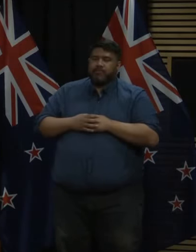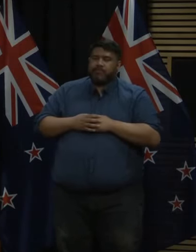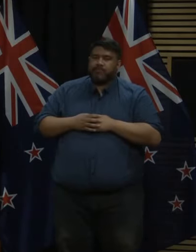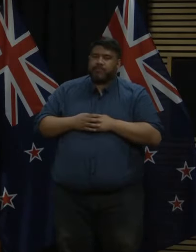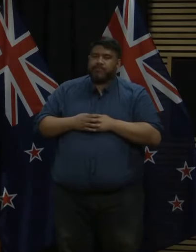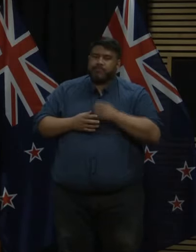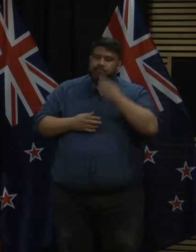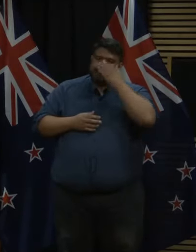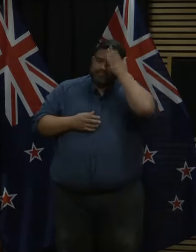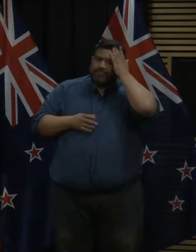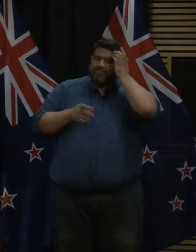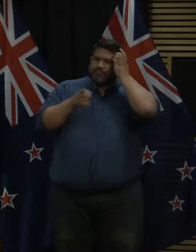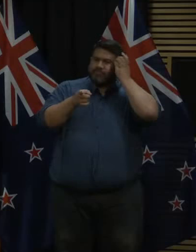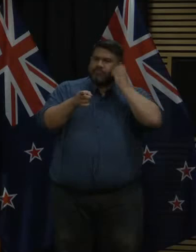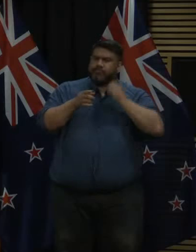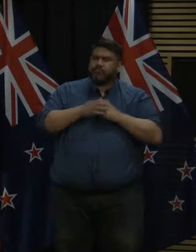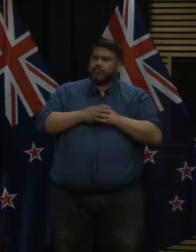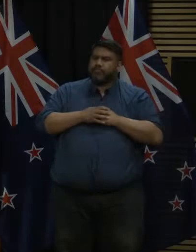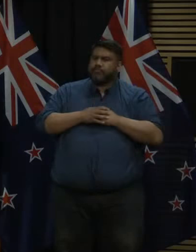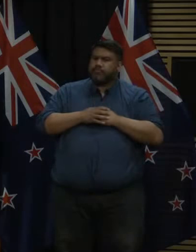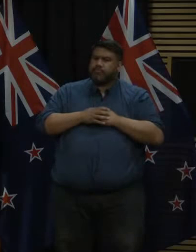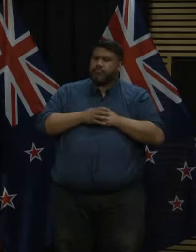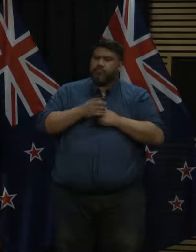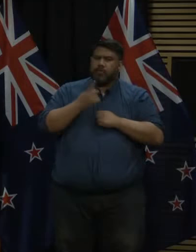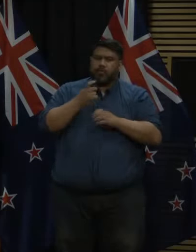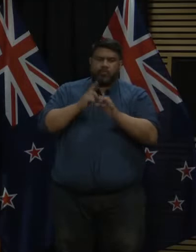So it couldn't be government mandated?